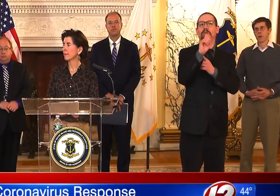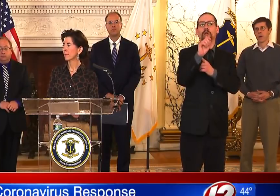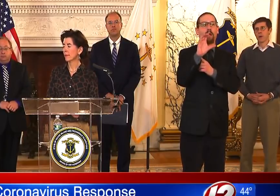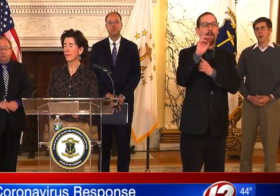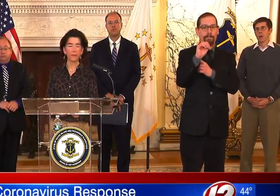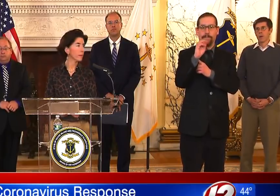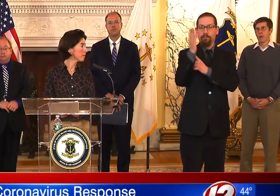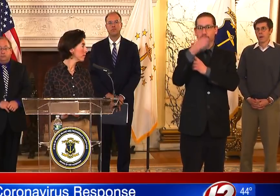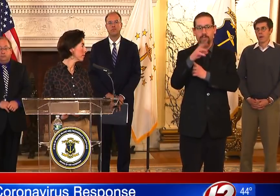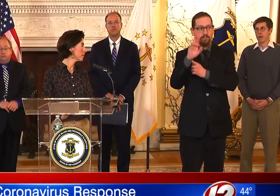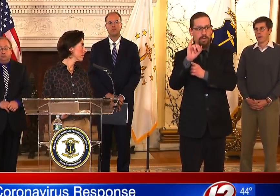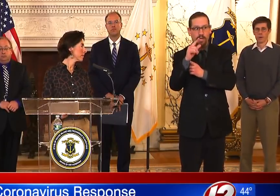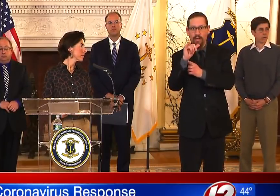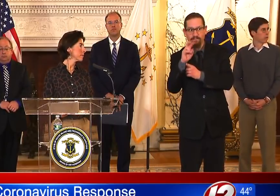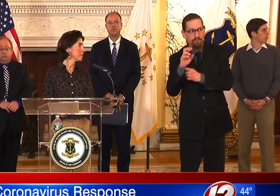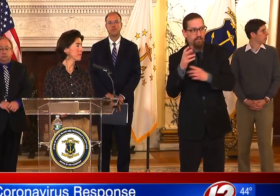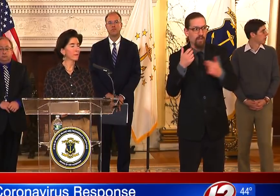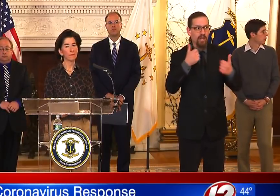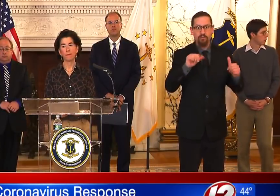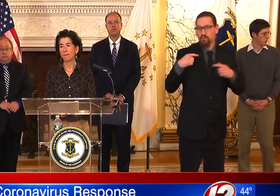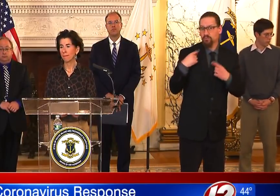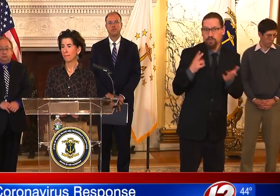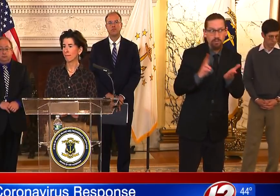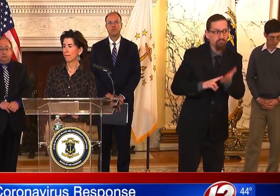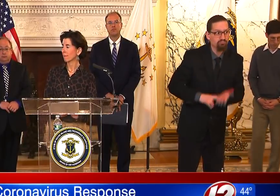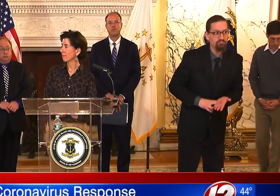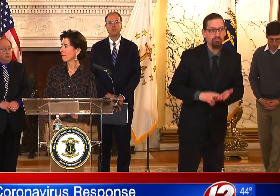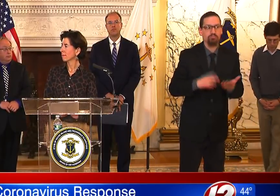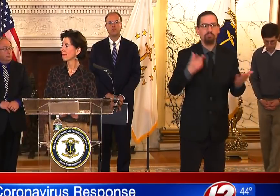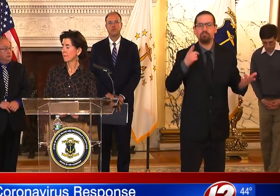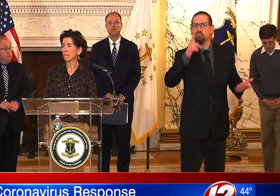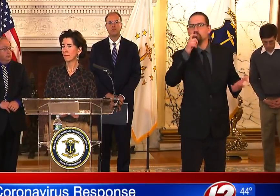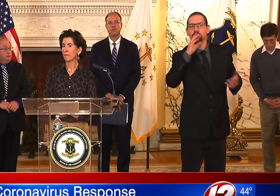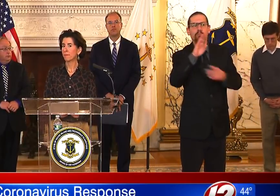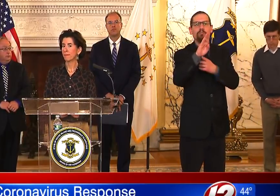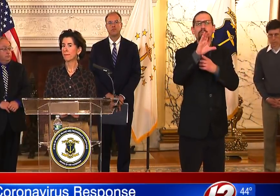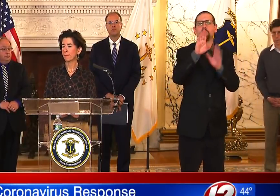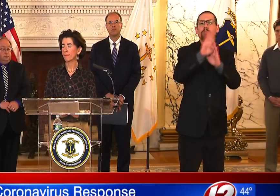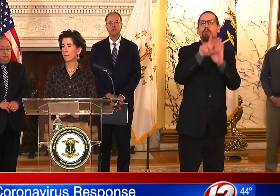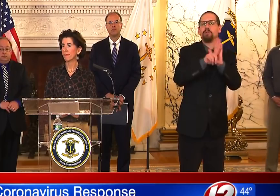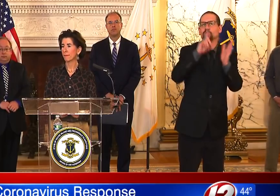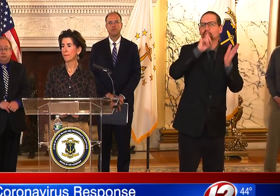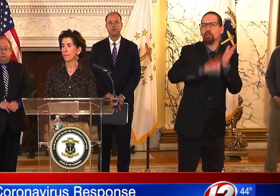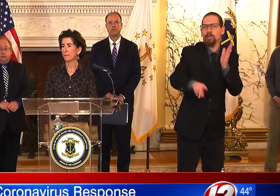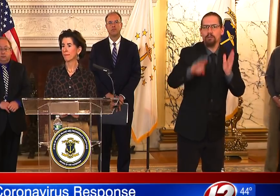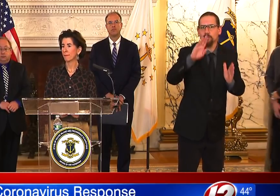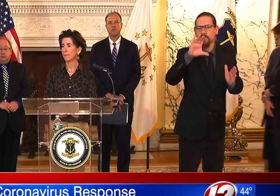THE CARE.COM SYSTEM. WITH ANYONE BEING ABLE TO SIGN UP, WHO IS CHECKING THESE PEOPLE?